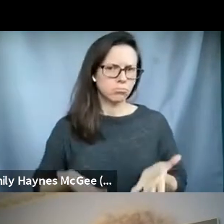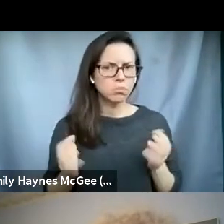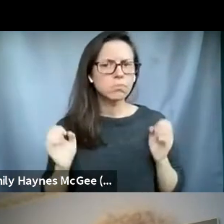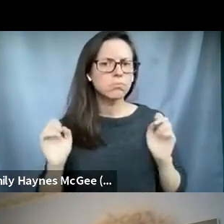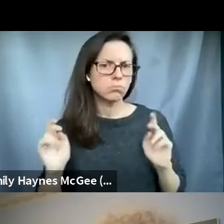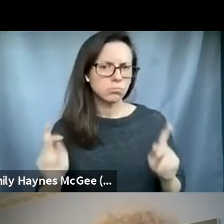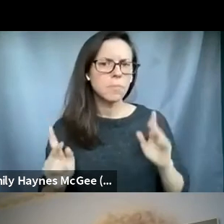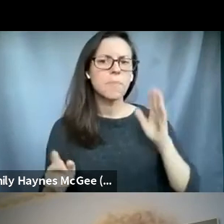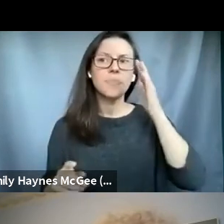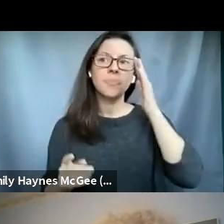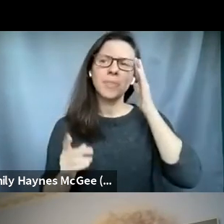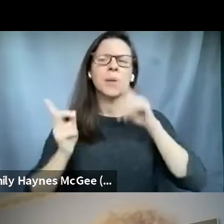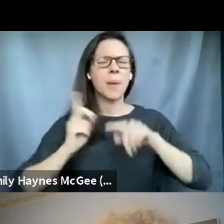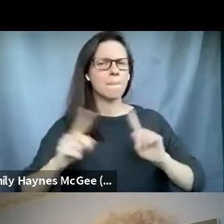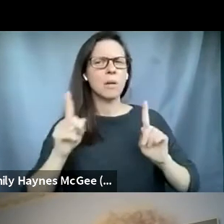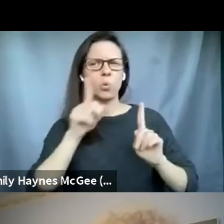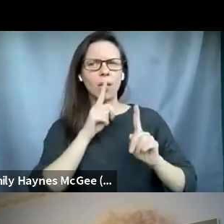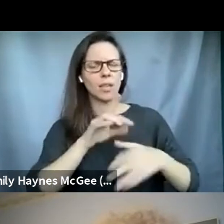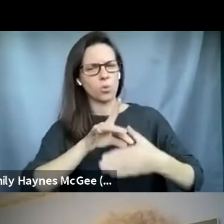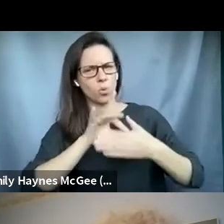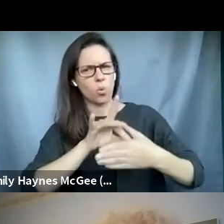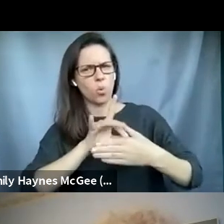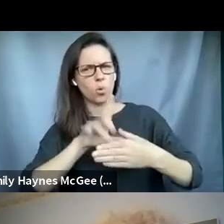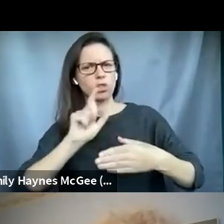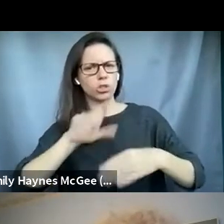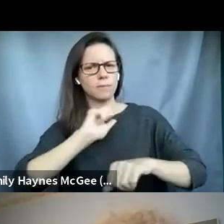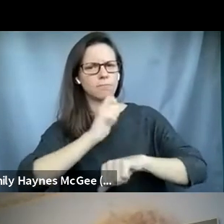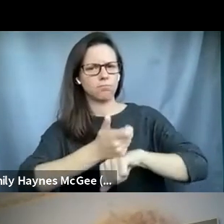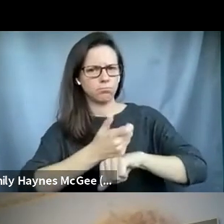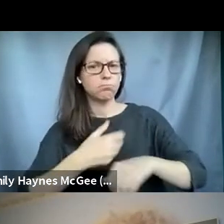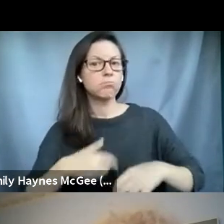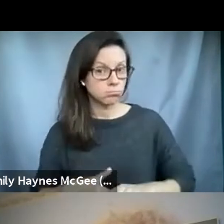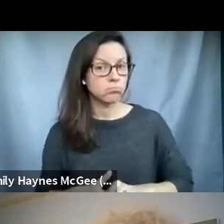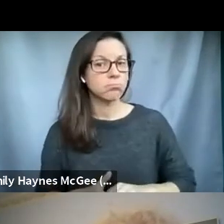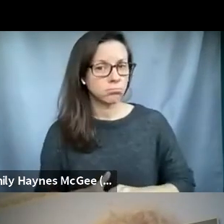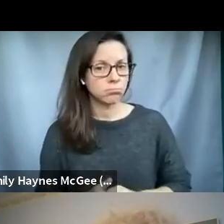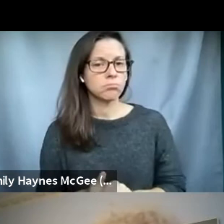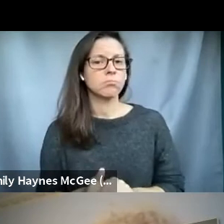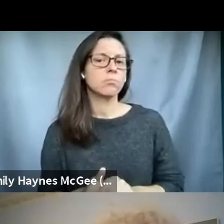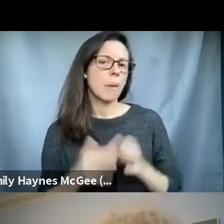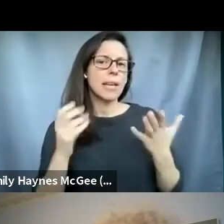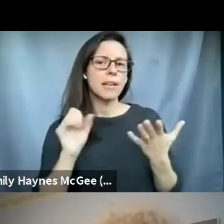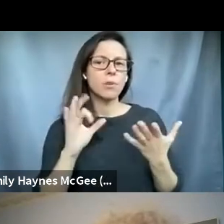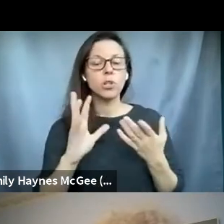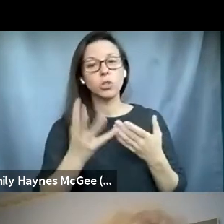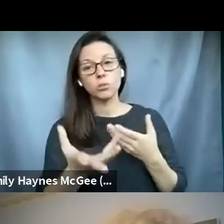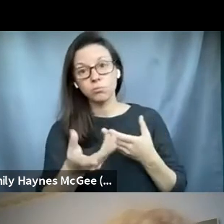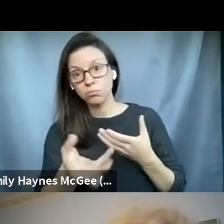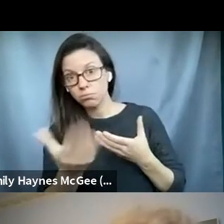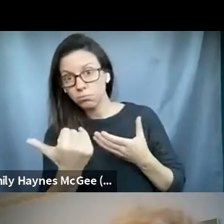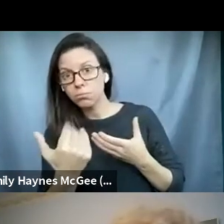to add a collaborator and deepen a portion of the project that you didn't think about